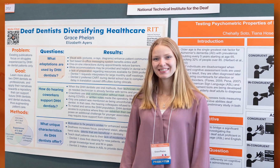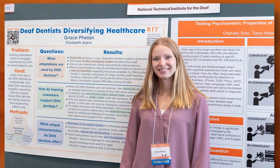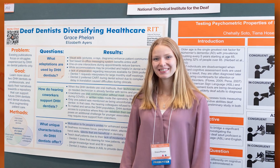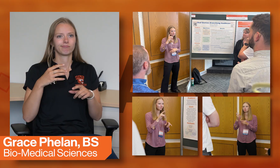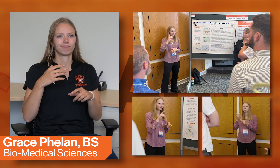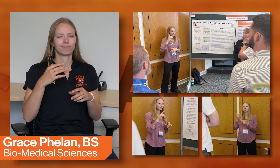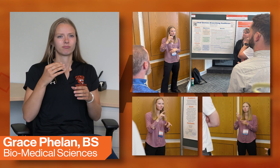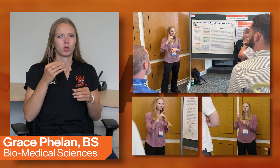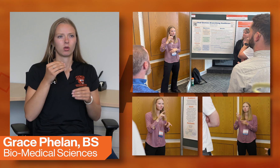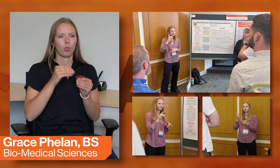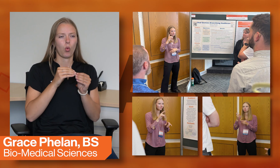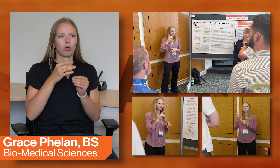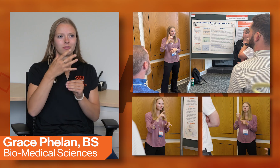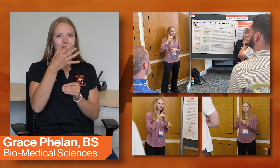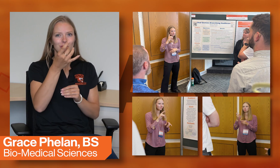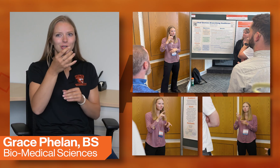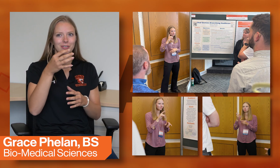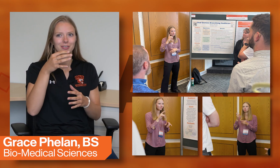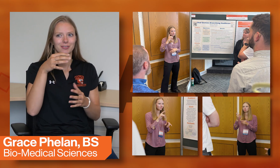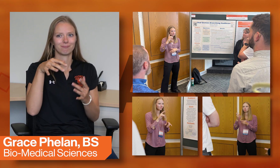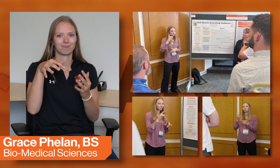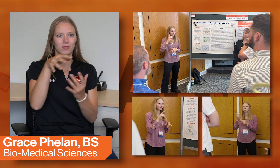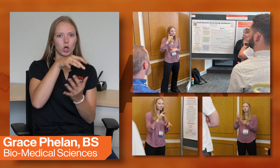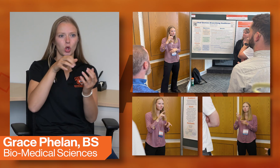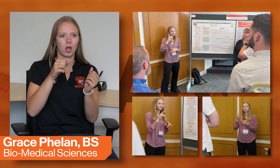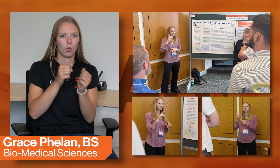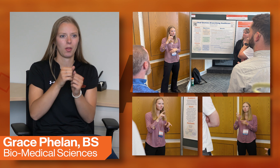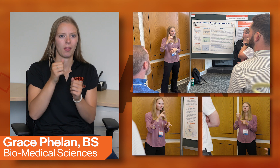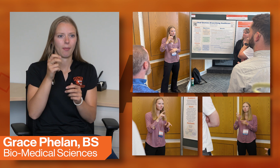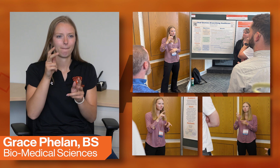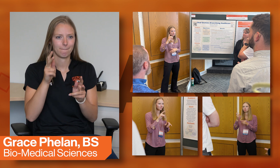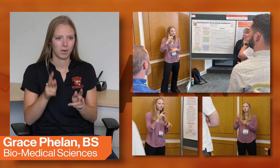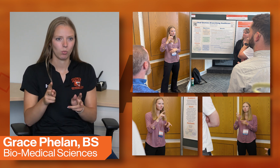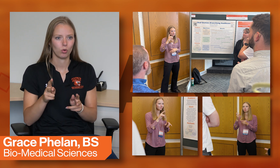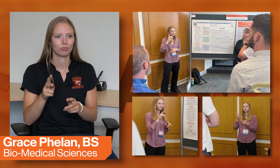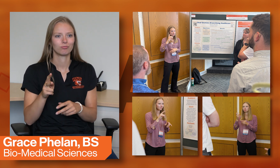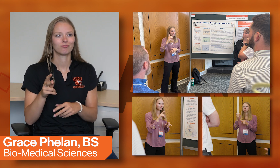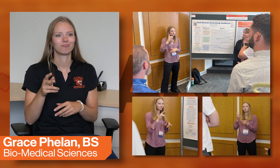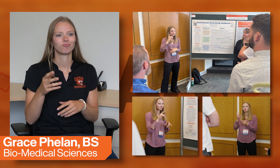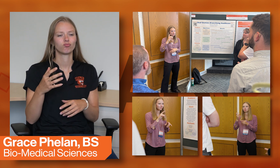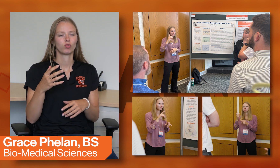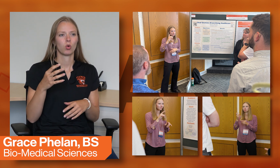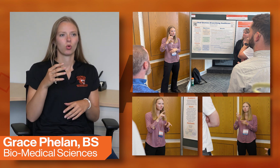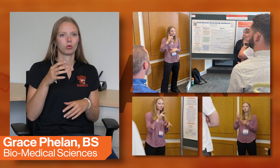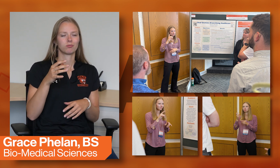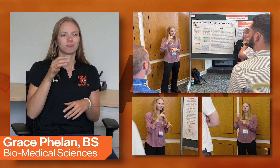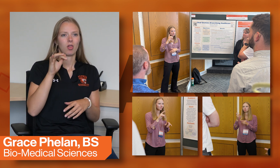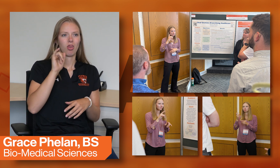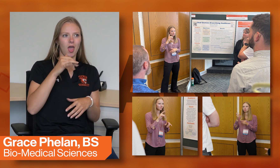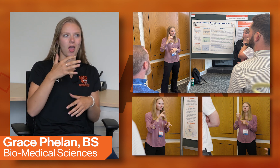I was more interested in having interactions with people,